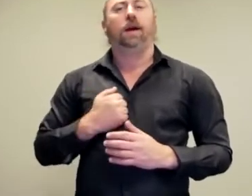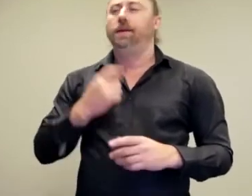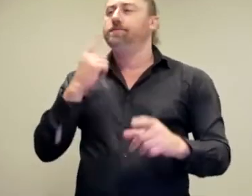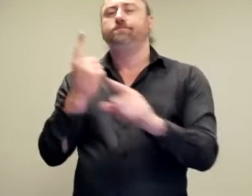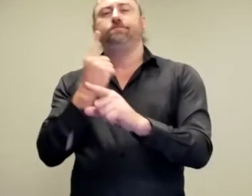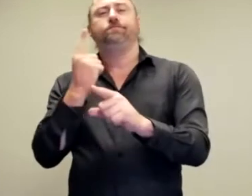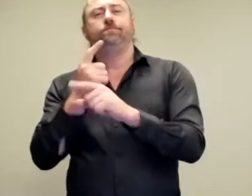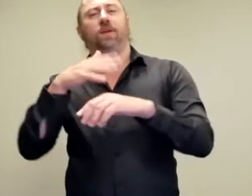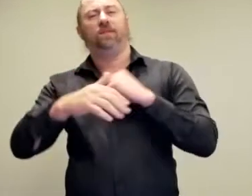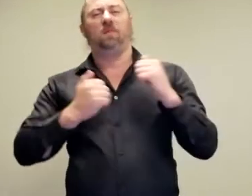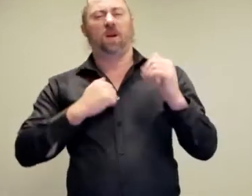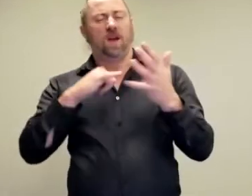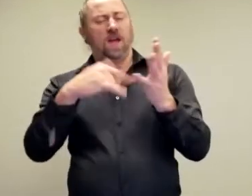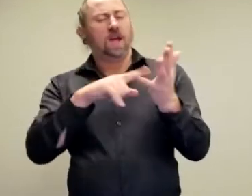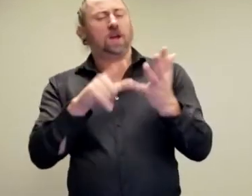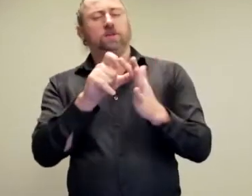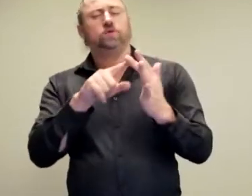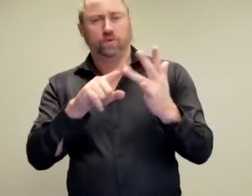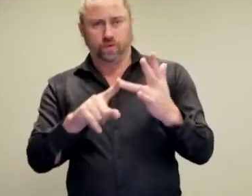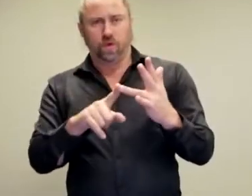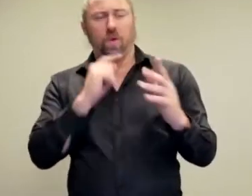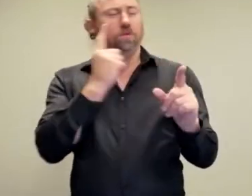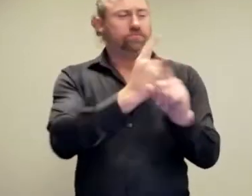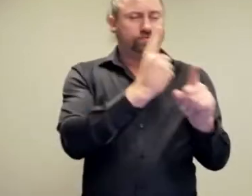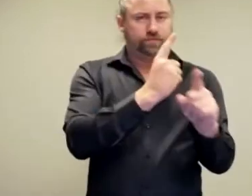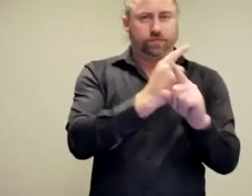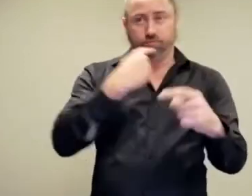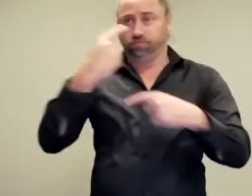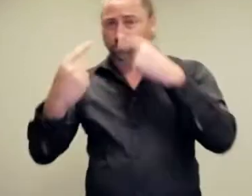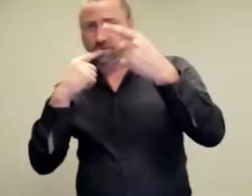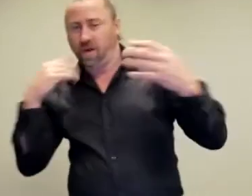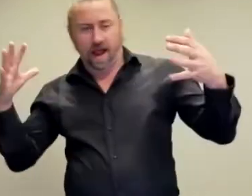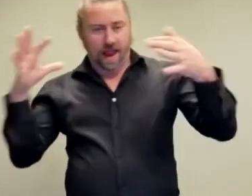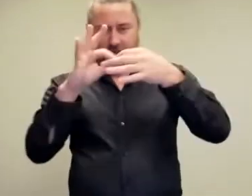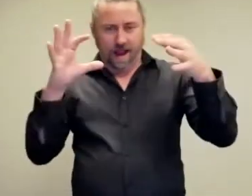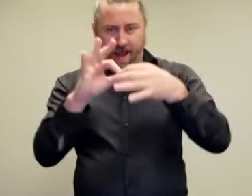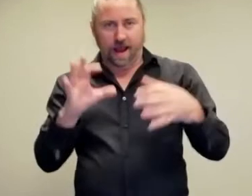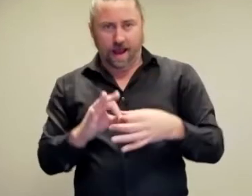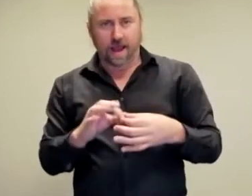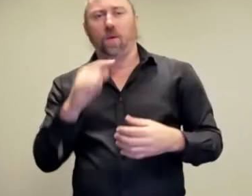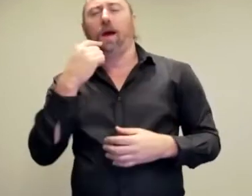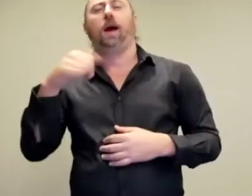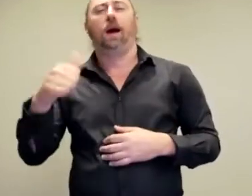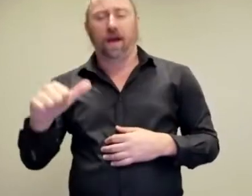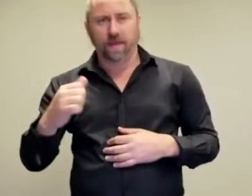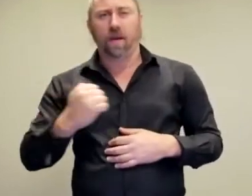Open Studio works will unfold in tandem with works I describe. I will then take you through my curatorial project